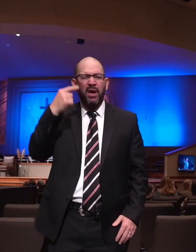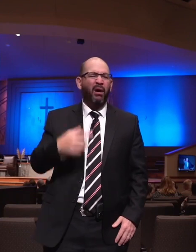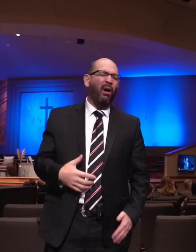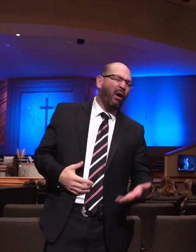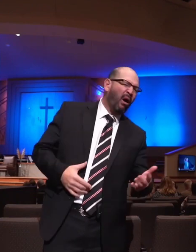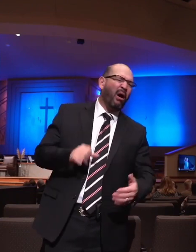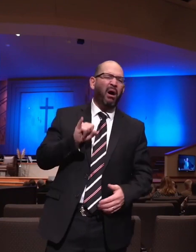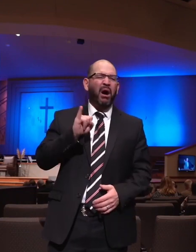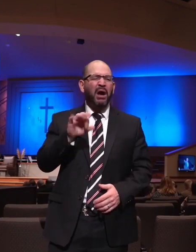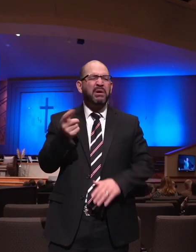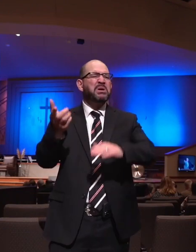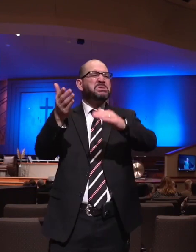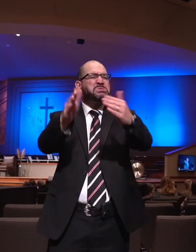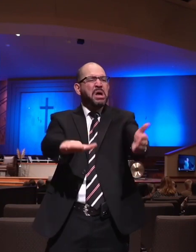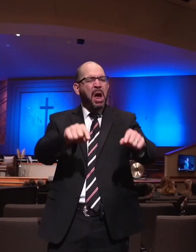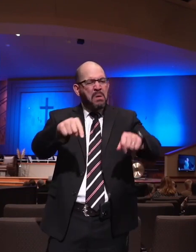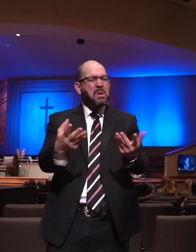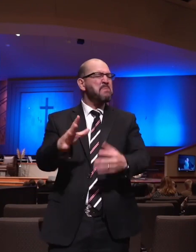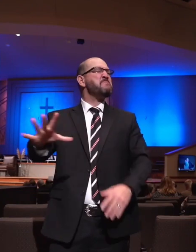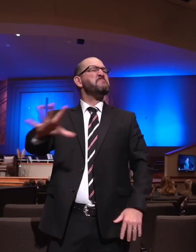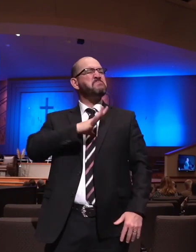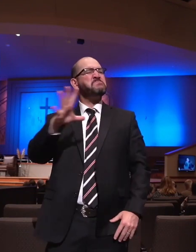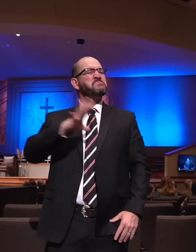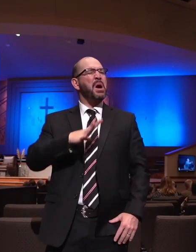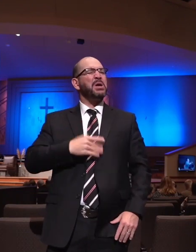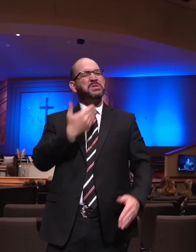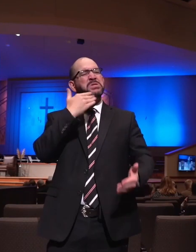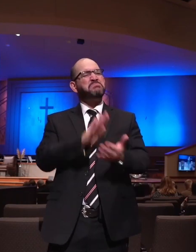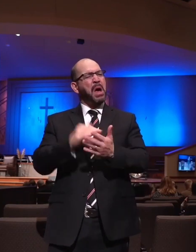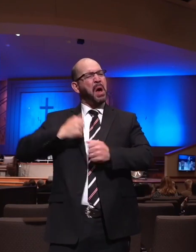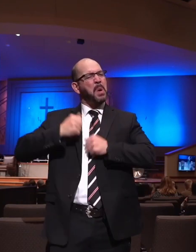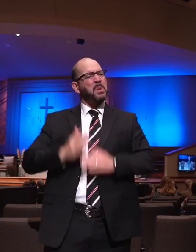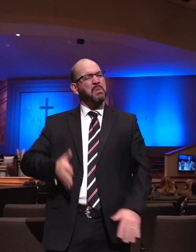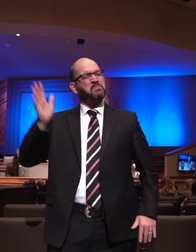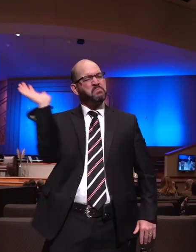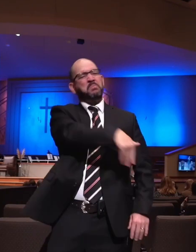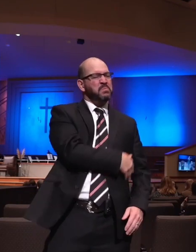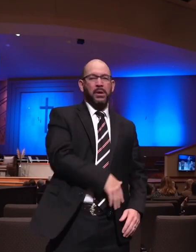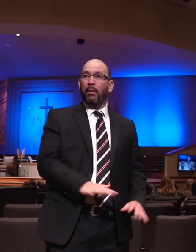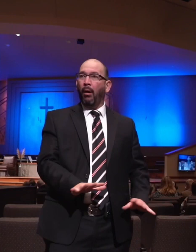whatever look at what they've done to me it's just out to the very person that